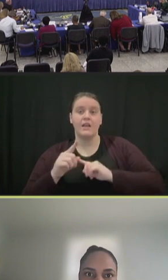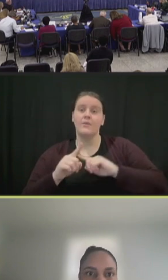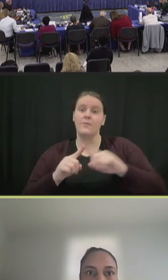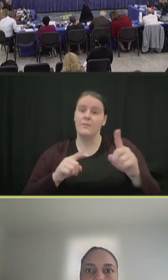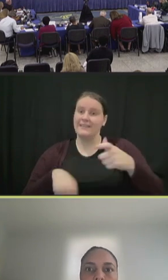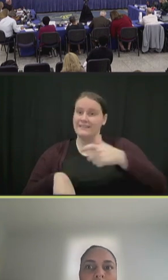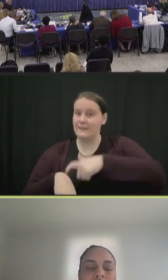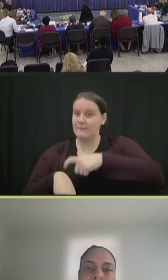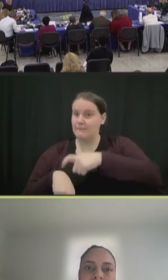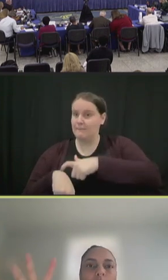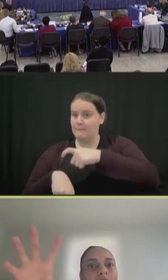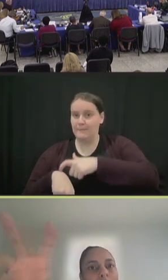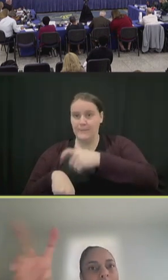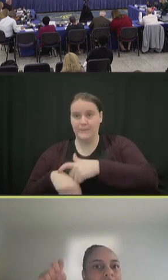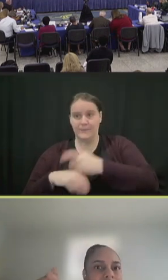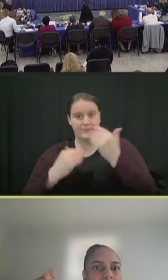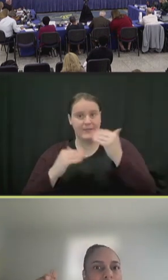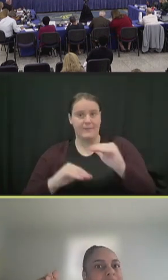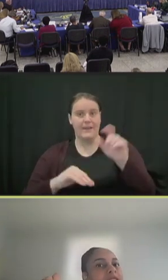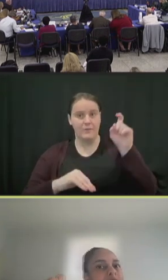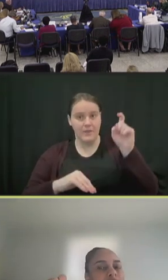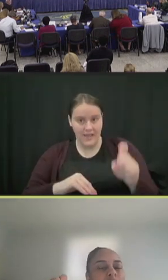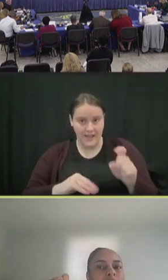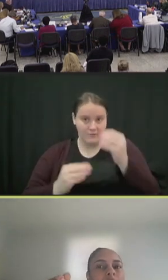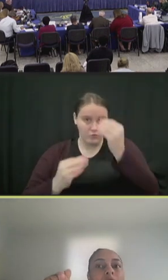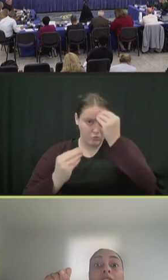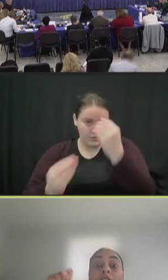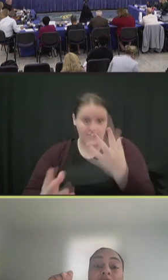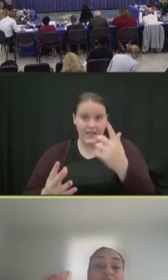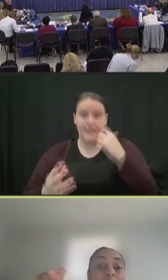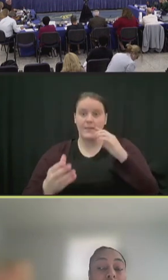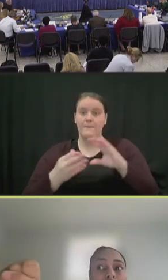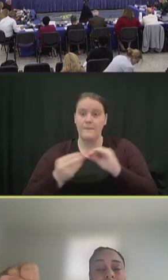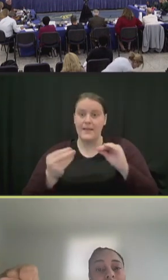have to deliver a message that will captivate someone's attention. And get them interested